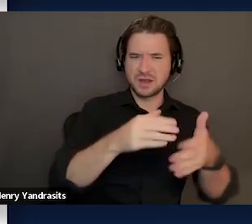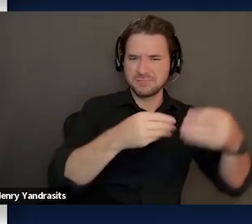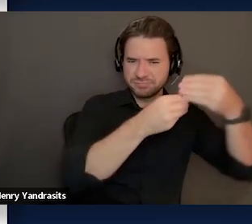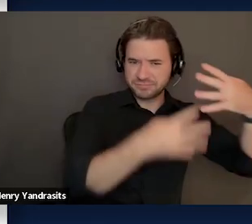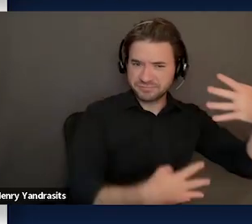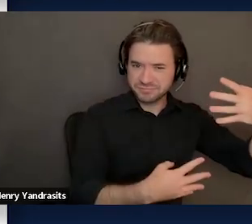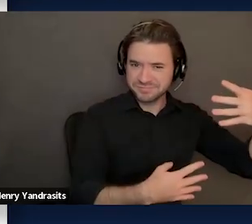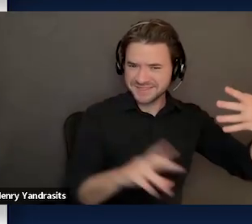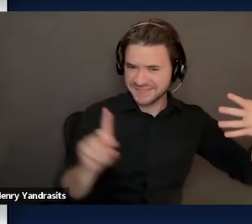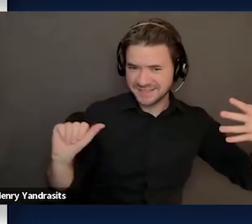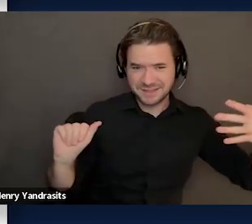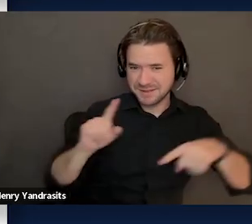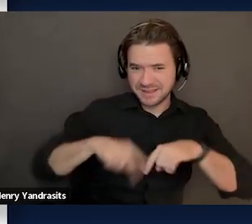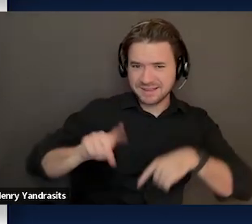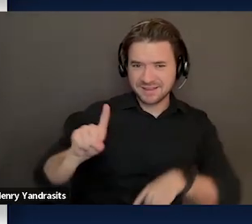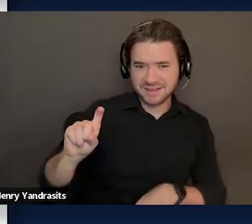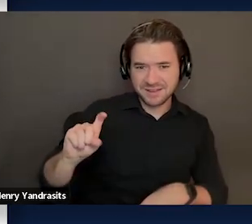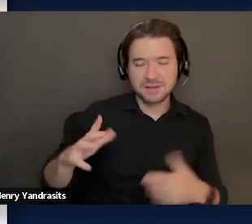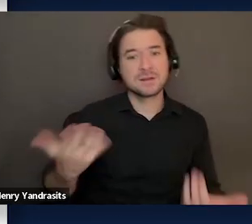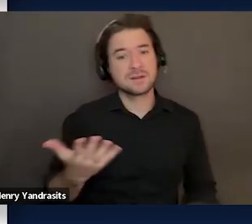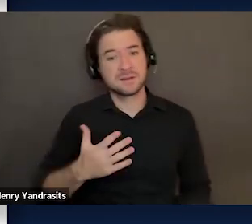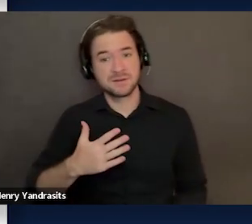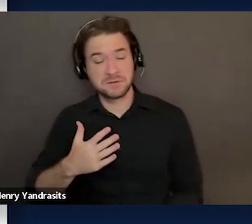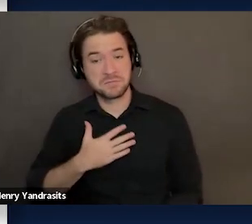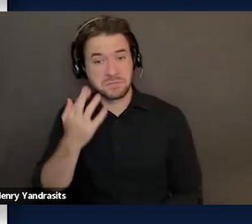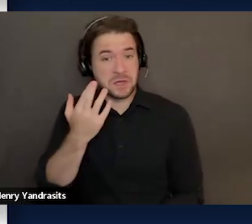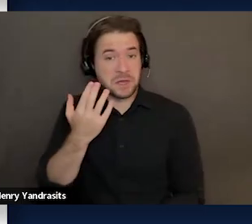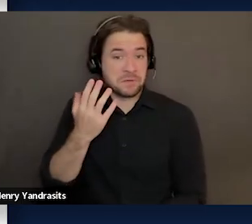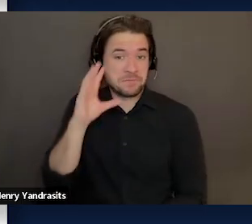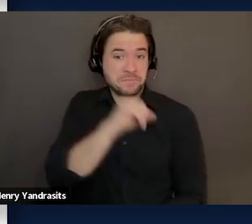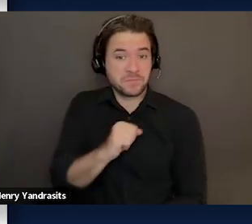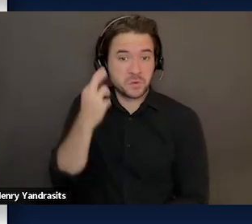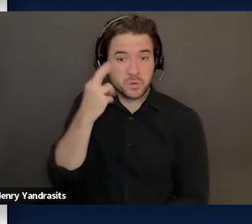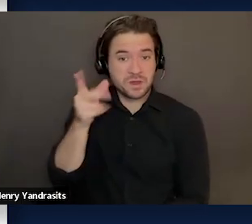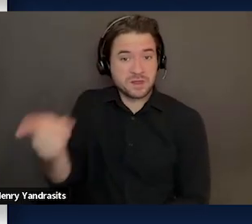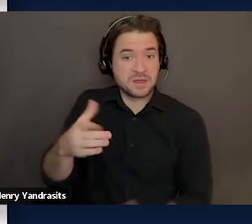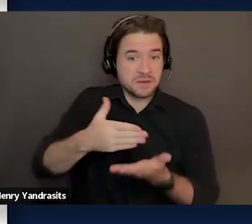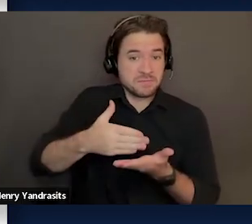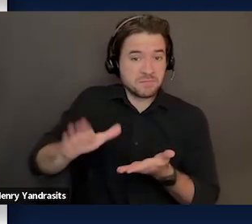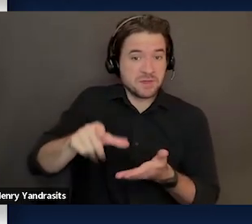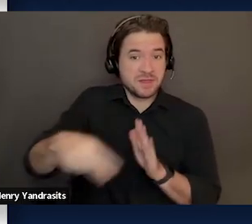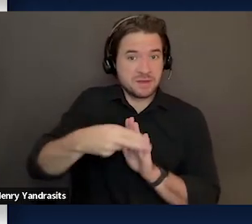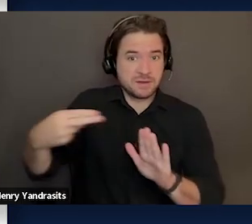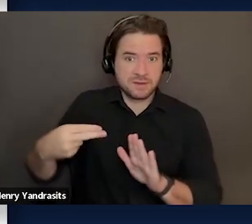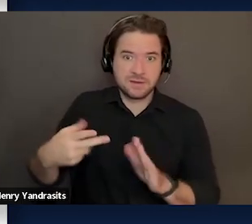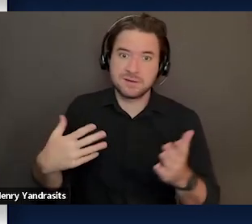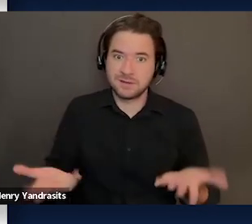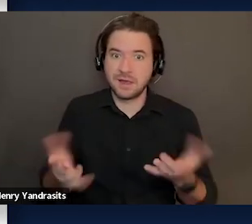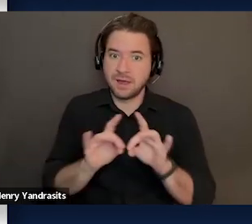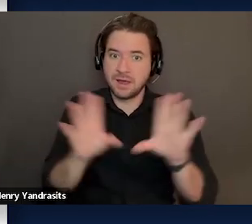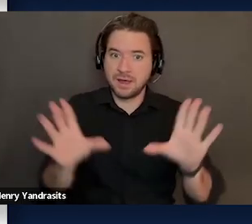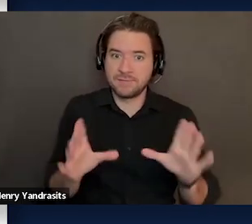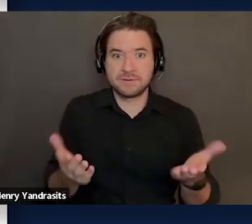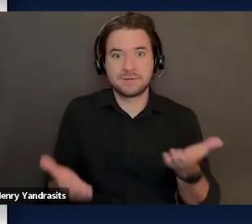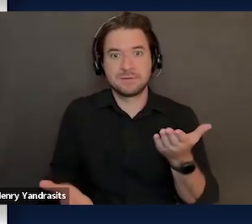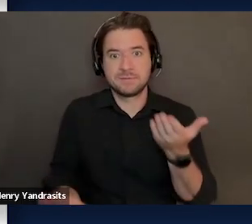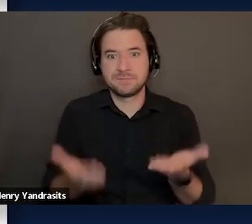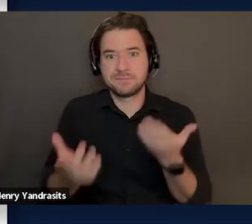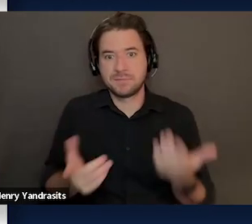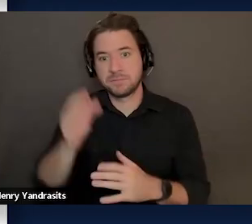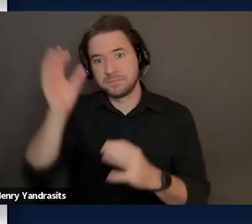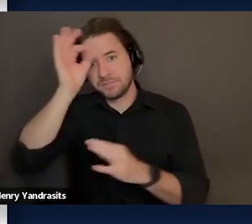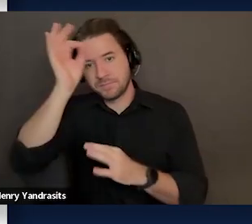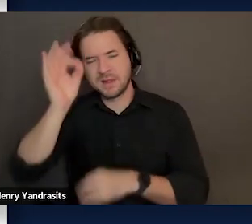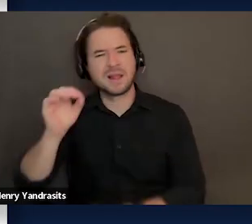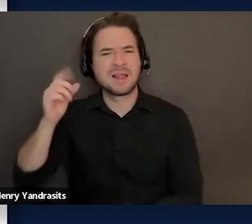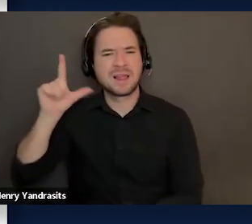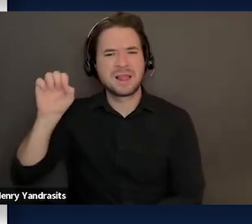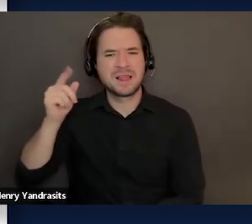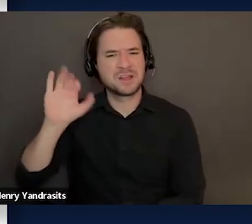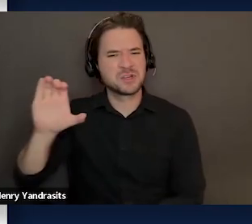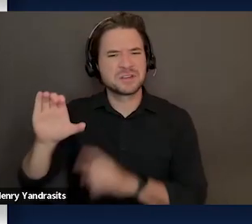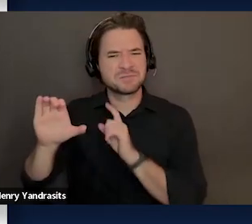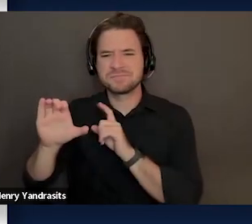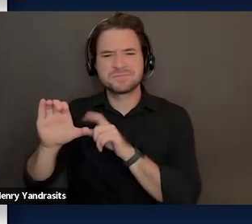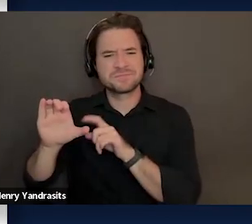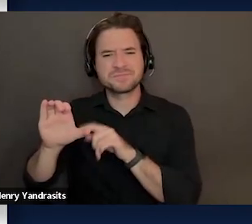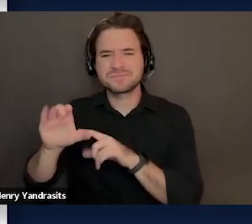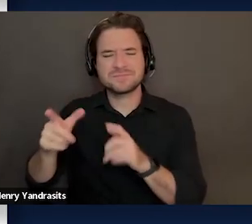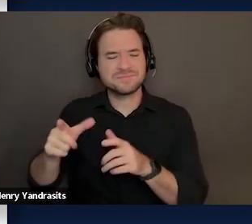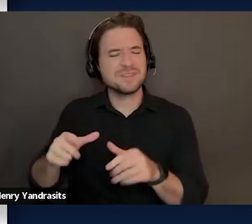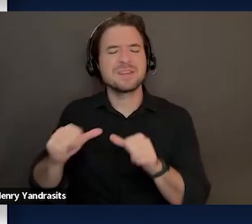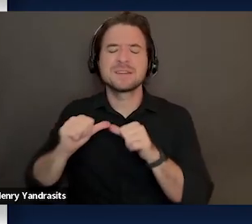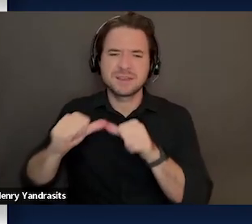And in my analysis, uh, and assessment, the rationale for the rejection of health disparities designation is a blatant, if unattended, espousal of logics that continue to rationalize and justify the segregation of disabled people.